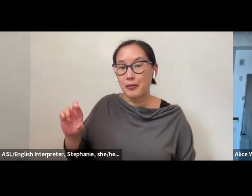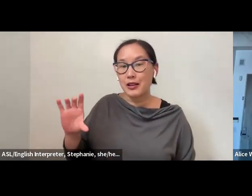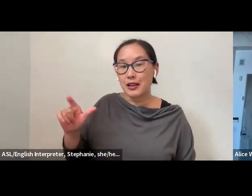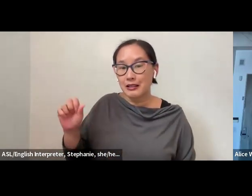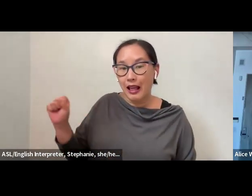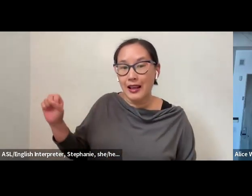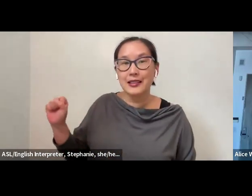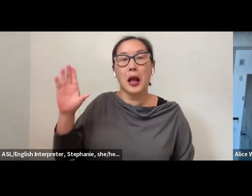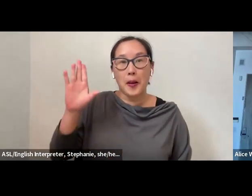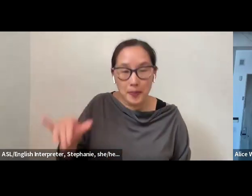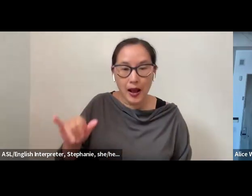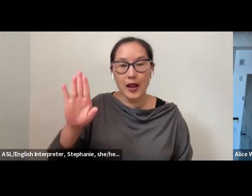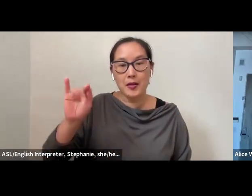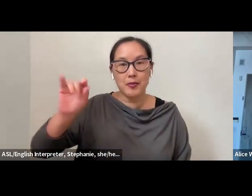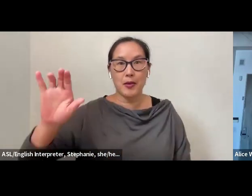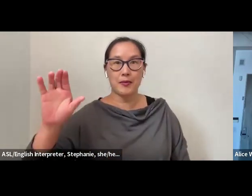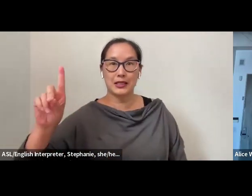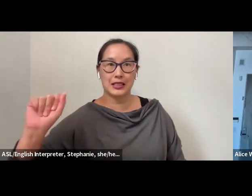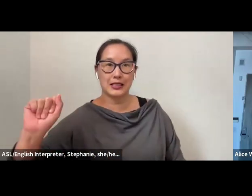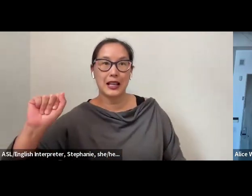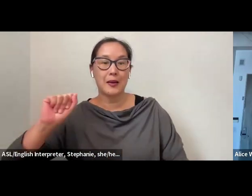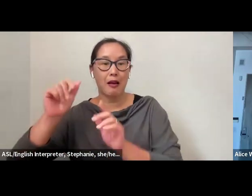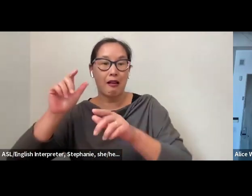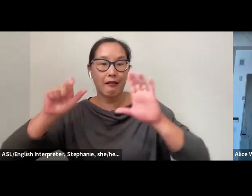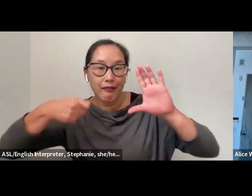the industry can teach their skills to others.